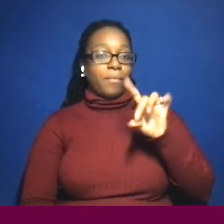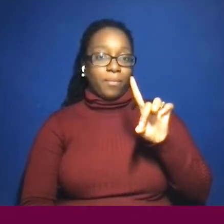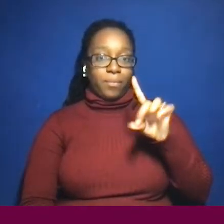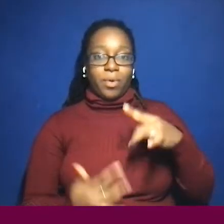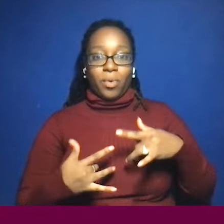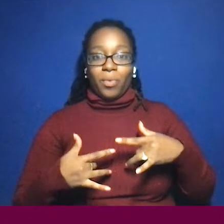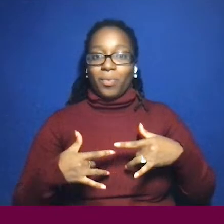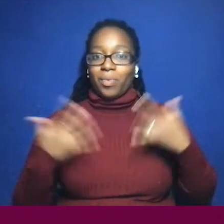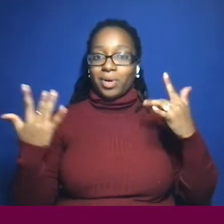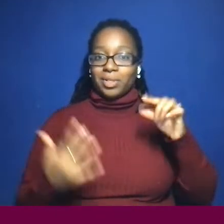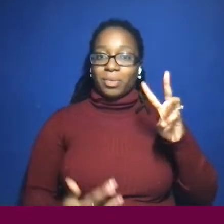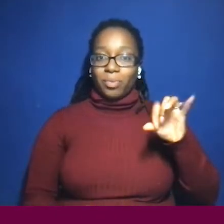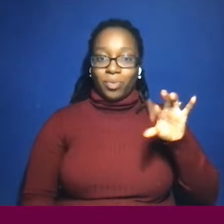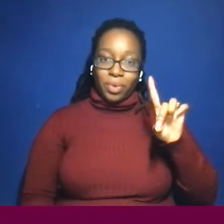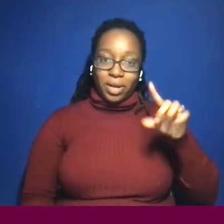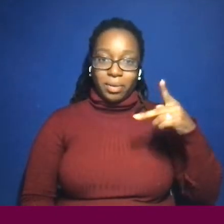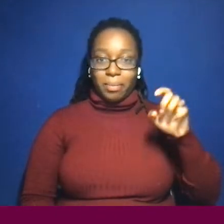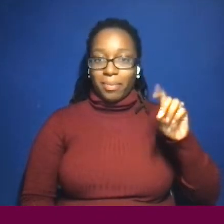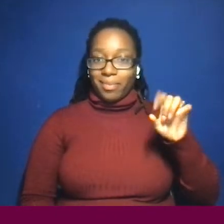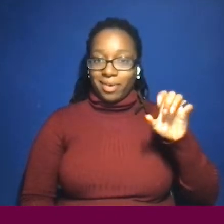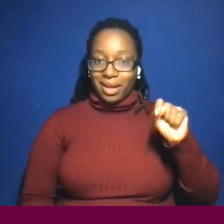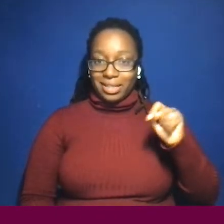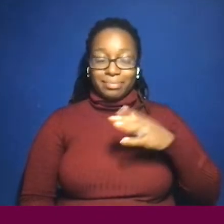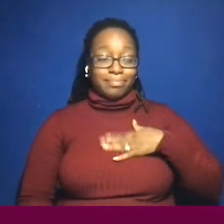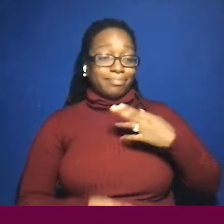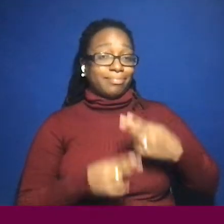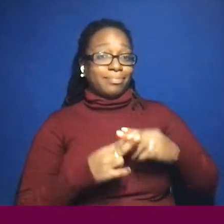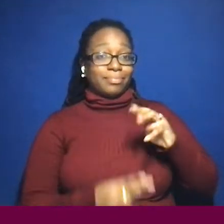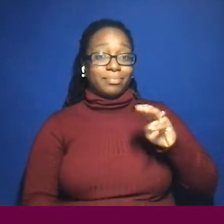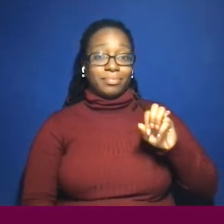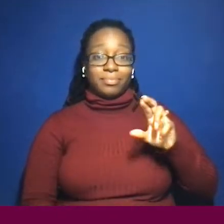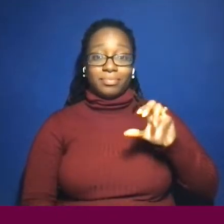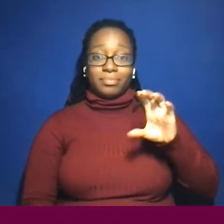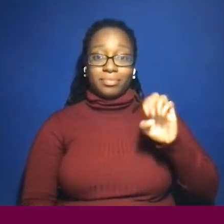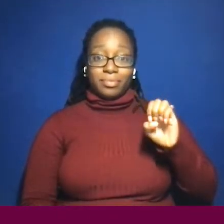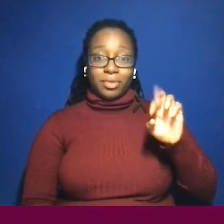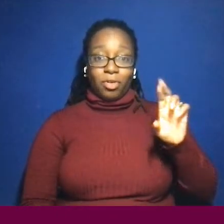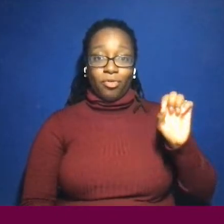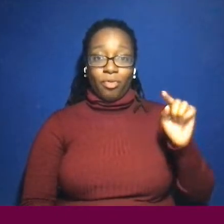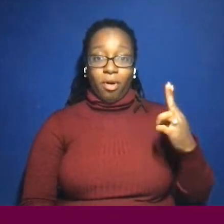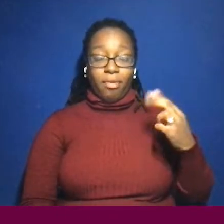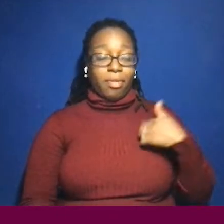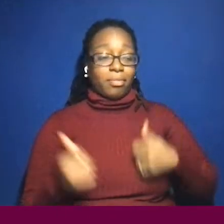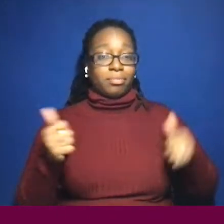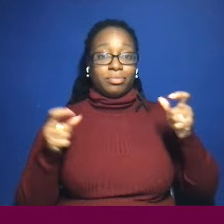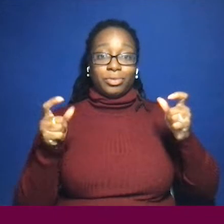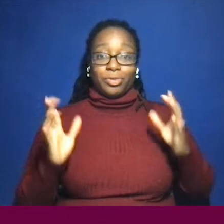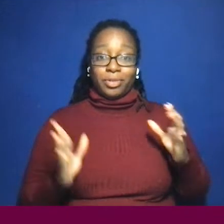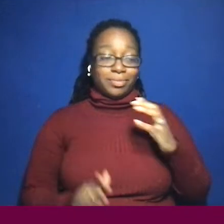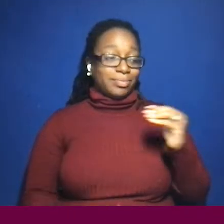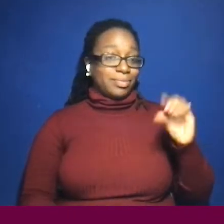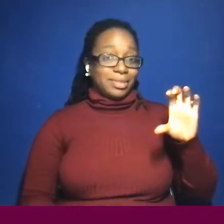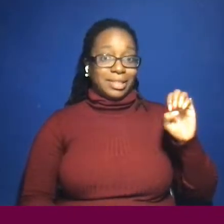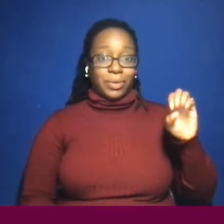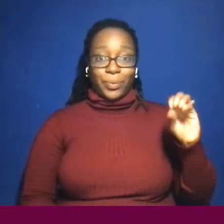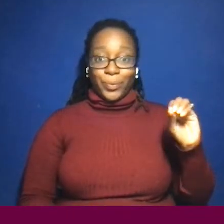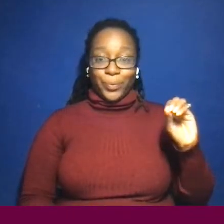Up WID podcast. My name is Marcie Roth and I am WID's executive director and CEO. I'm